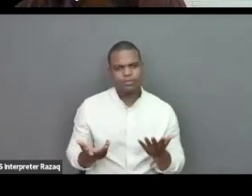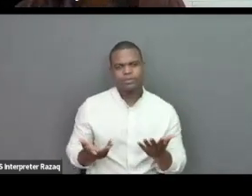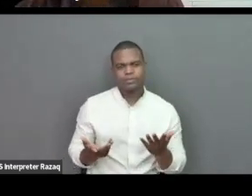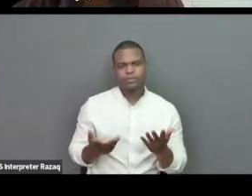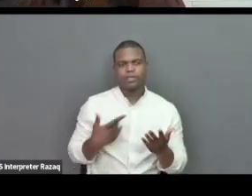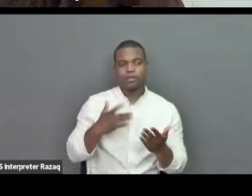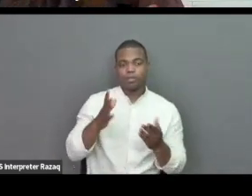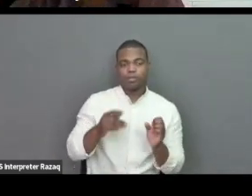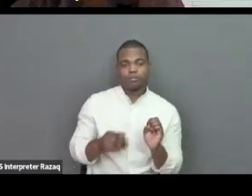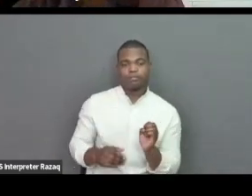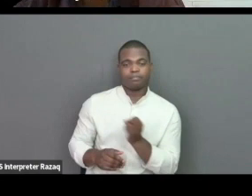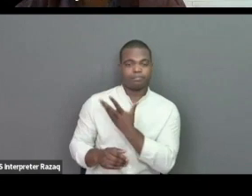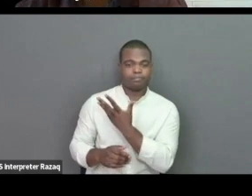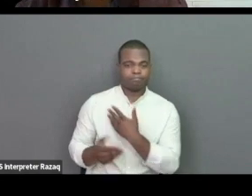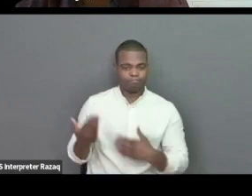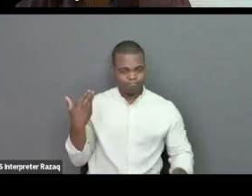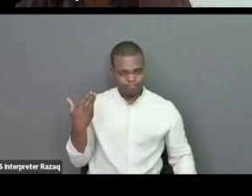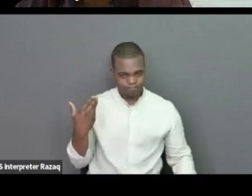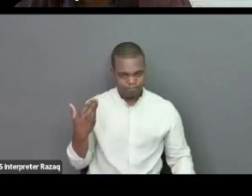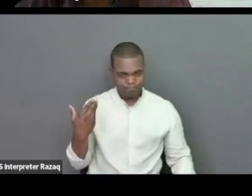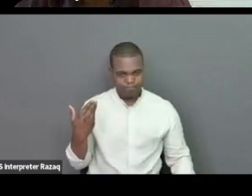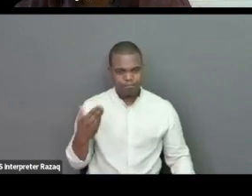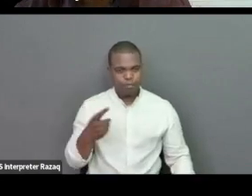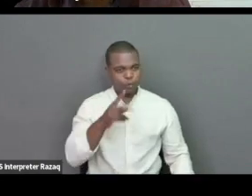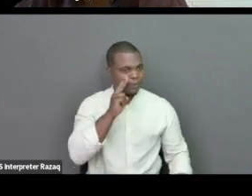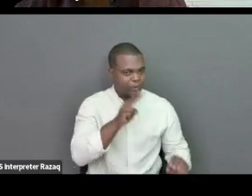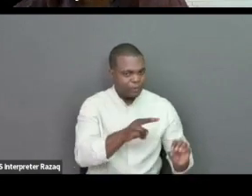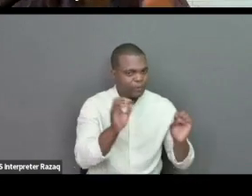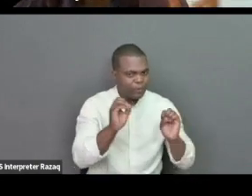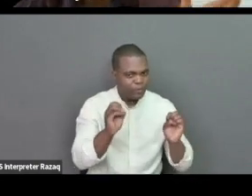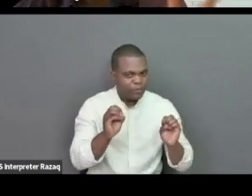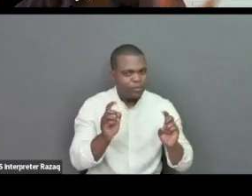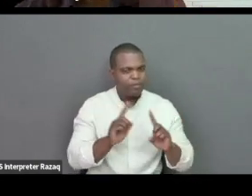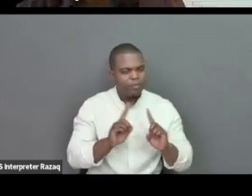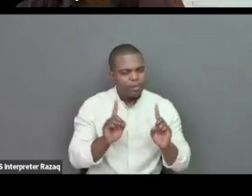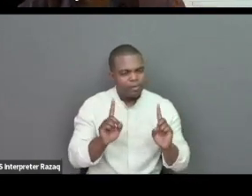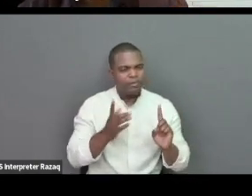it, but we think one of the most important parts to validate